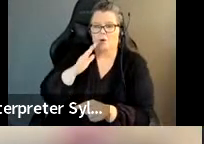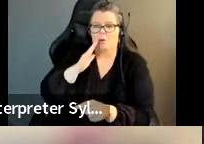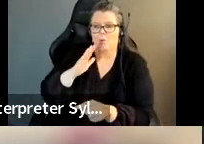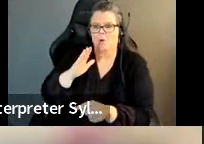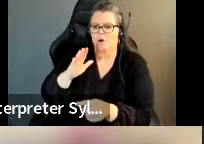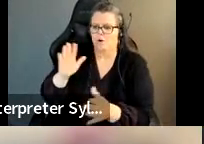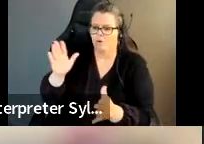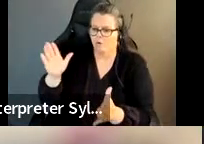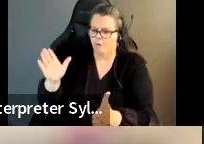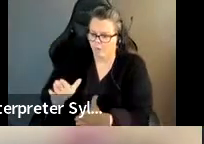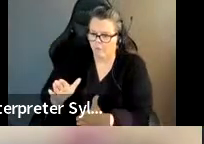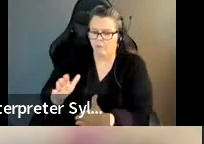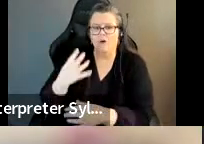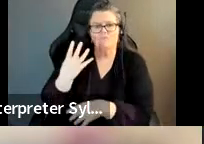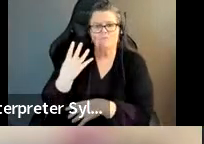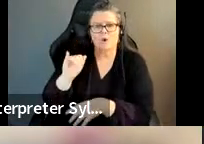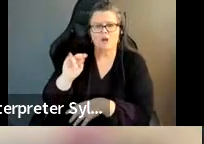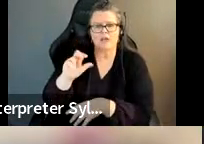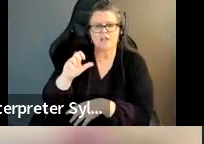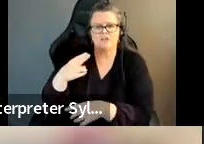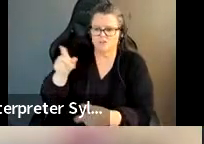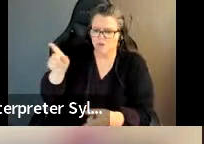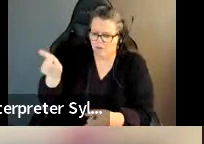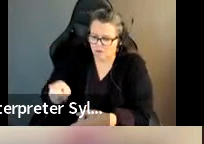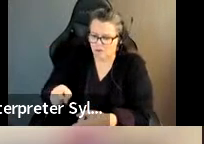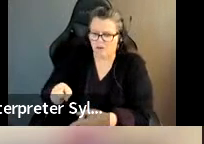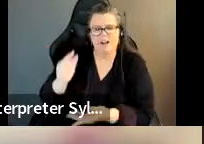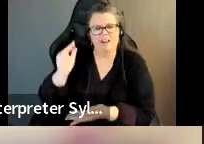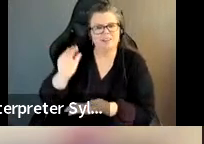it otherwise would be.